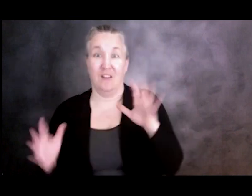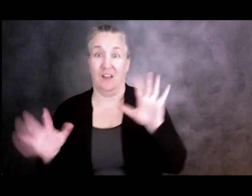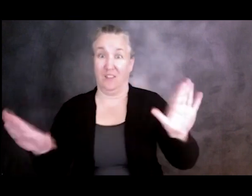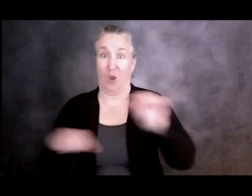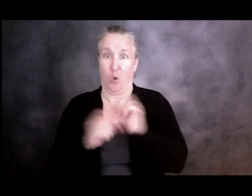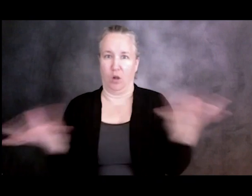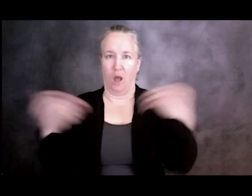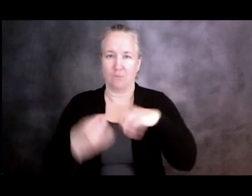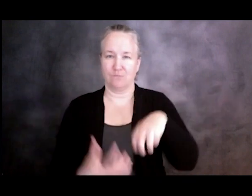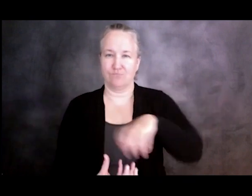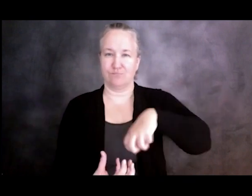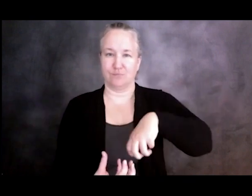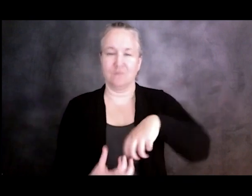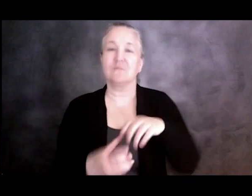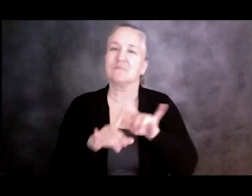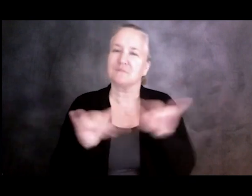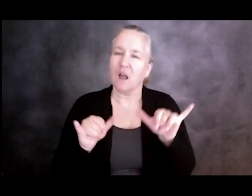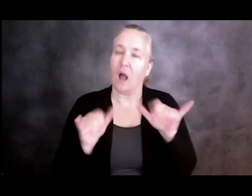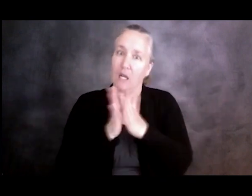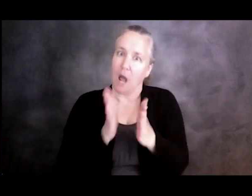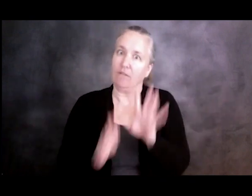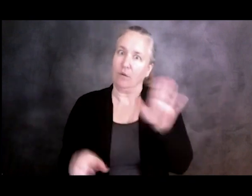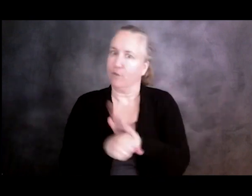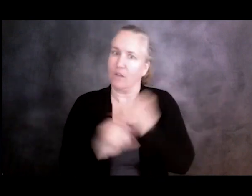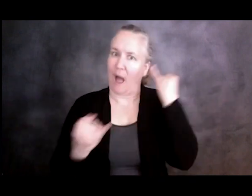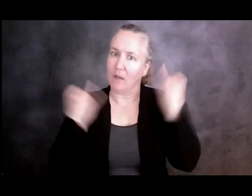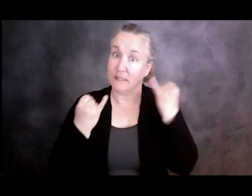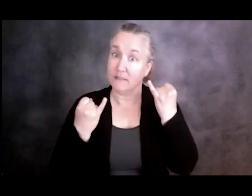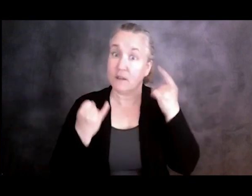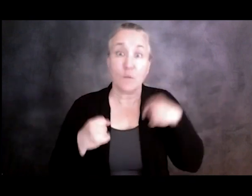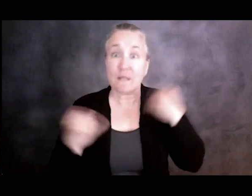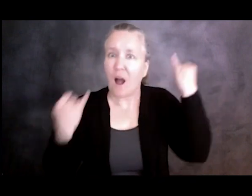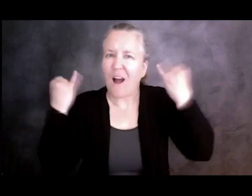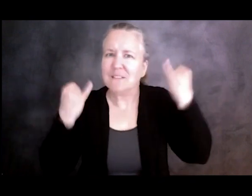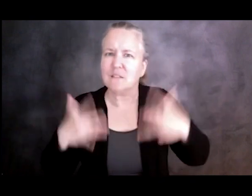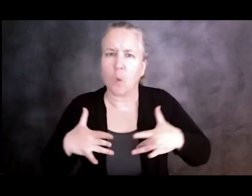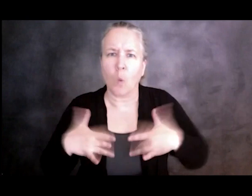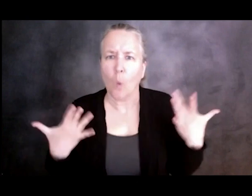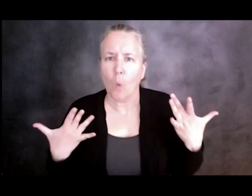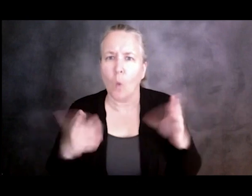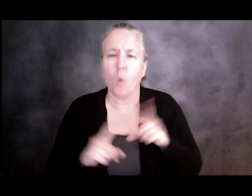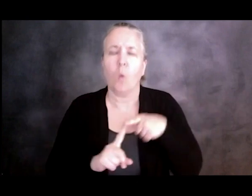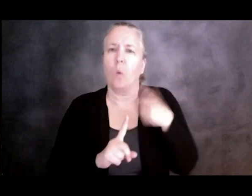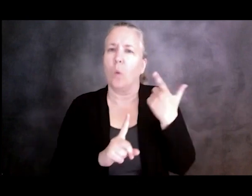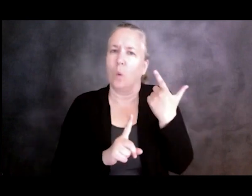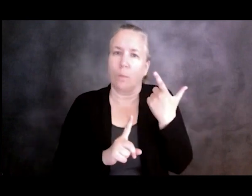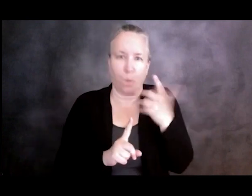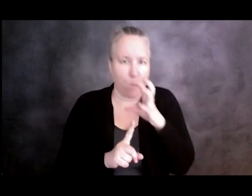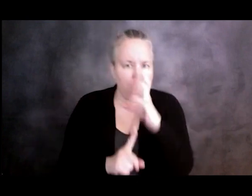But then it's also a novel of ideas. And for me, ideas are thrilling. Ideas are thrilling. And ideas are enormously impactful.